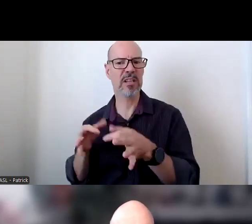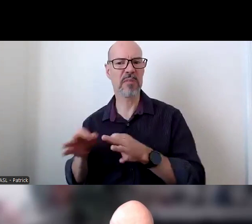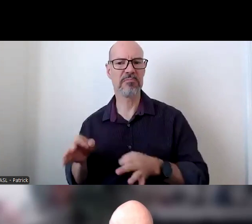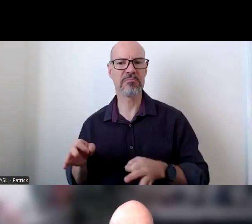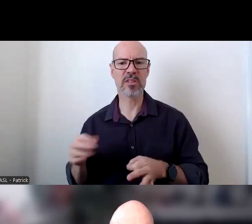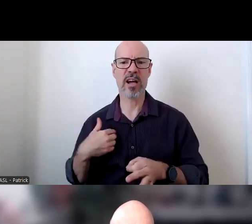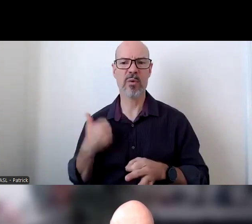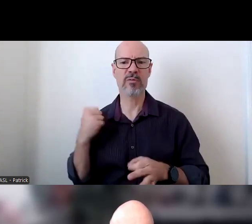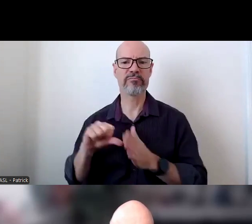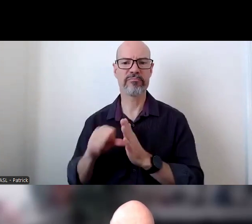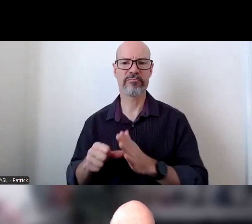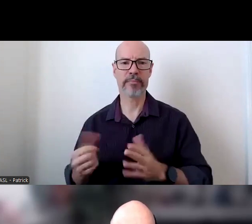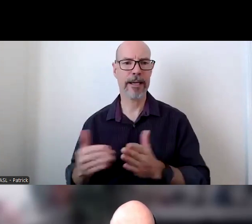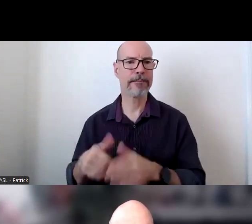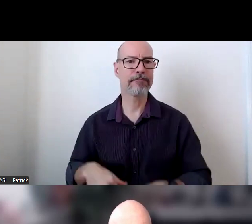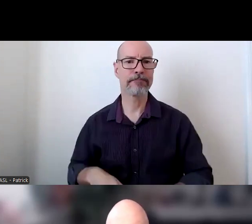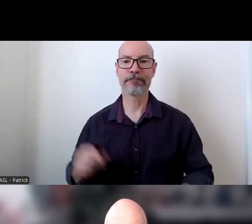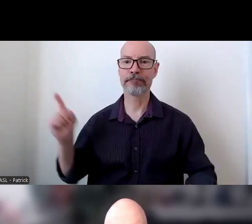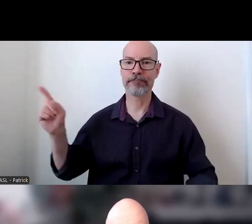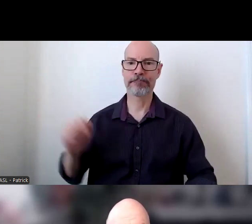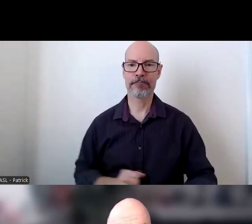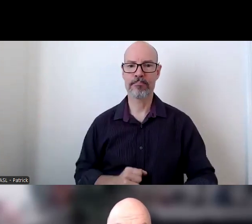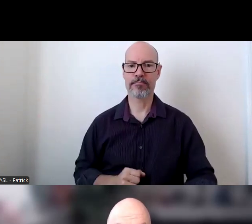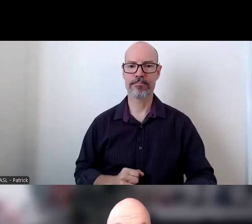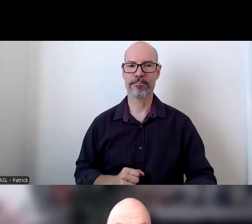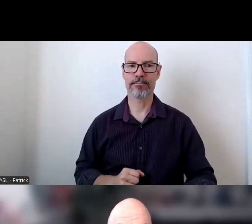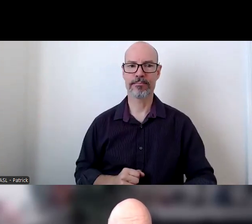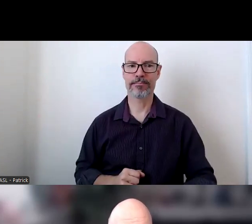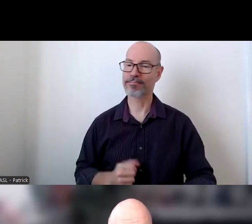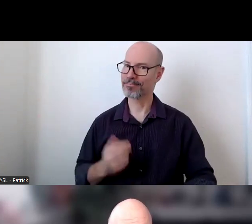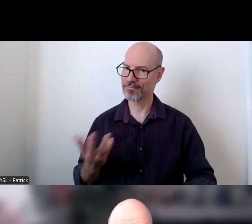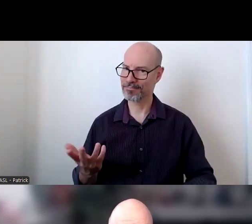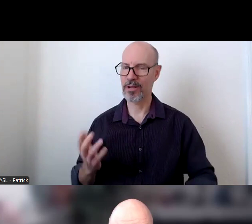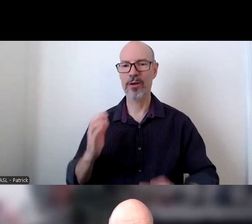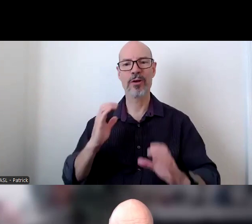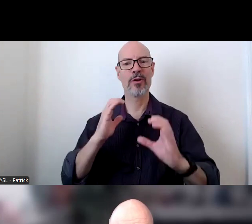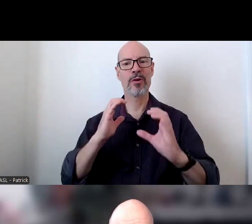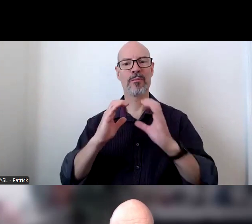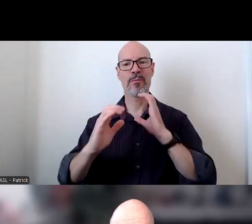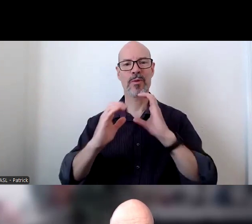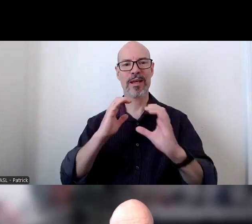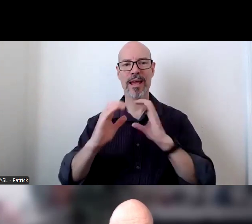Next slide, please okay. And so we have a communication